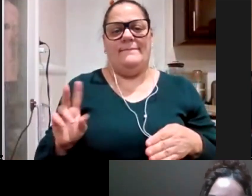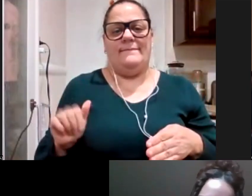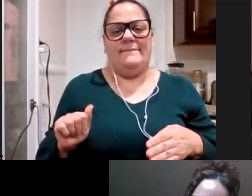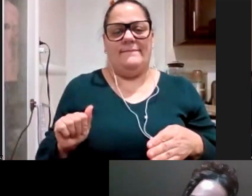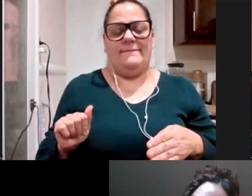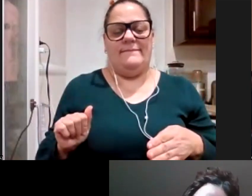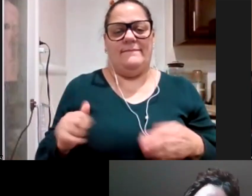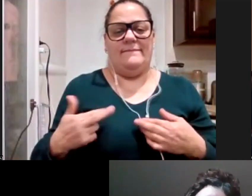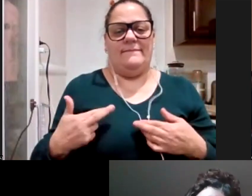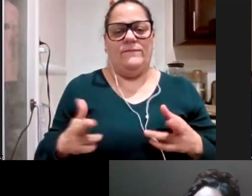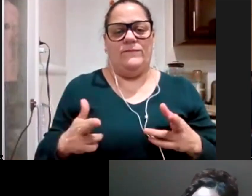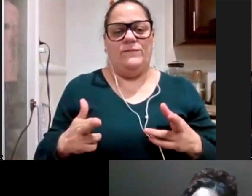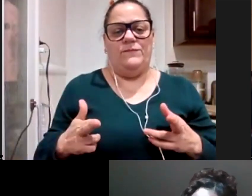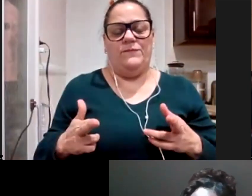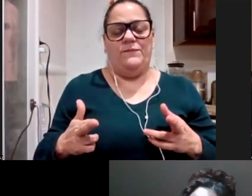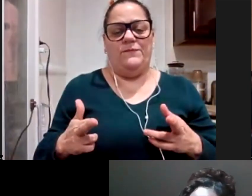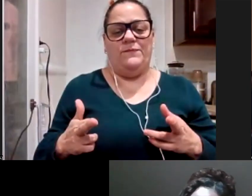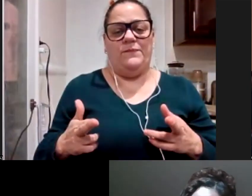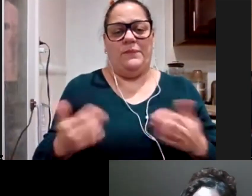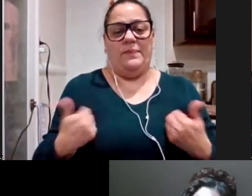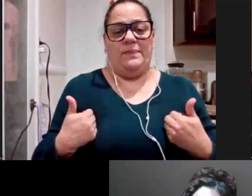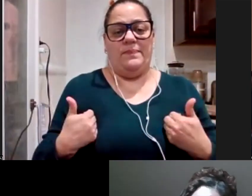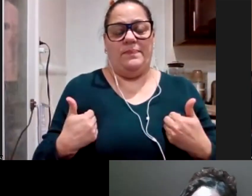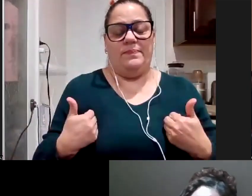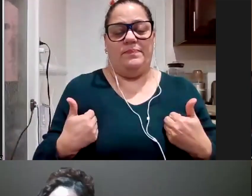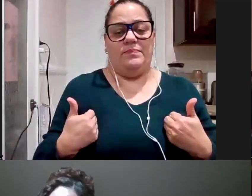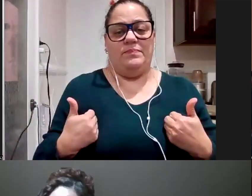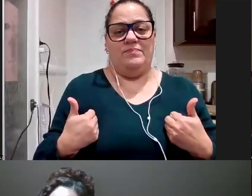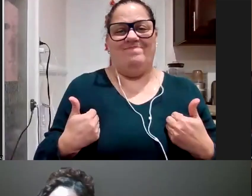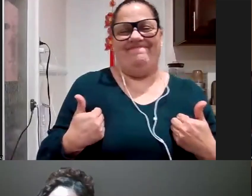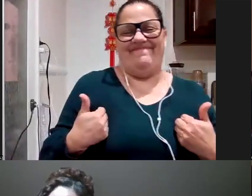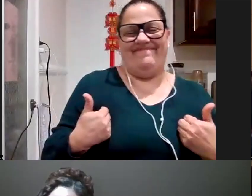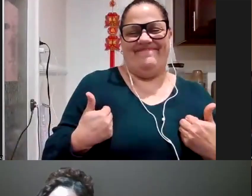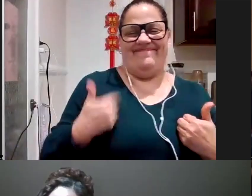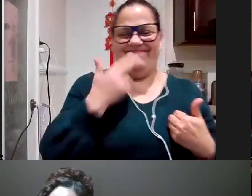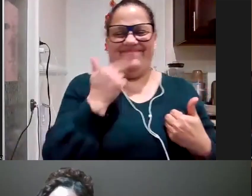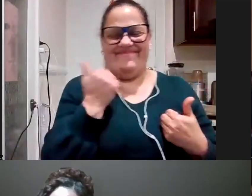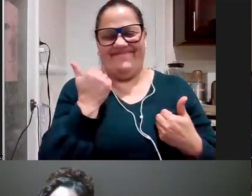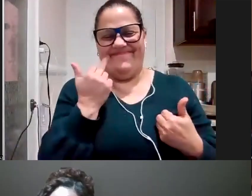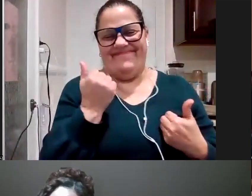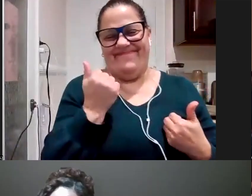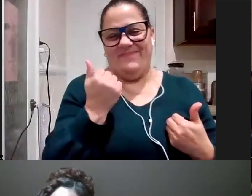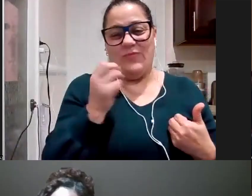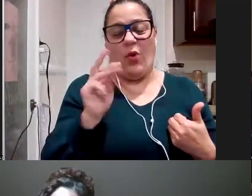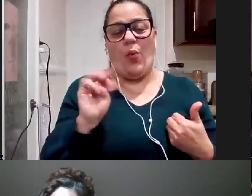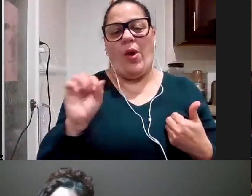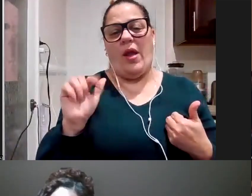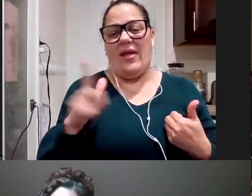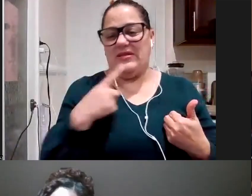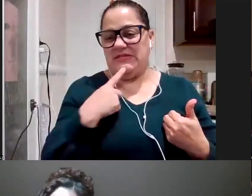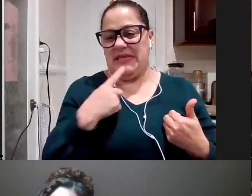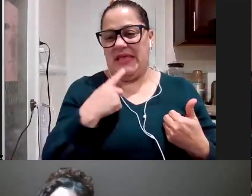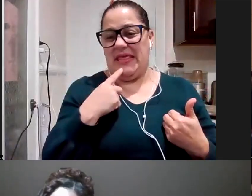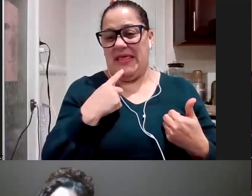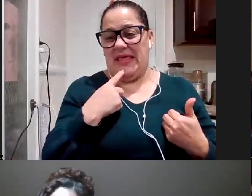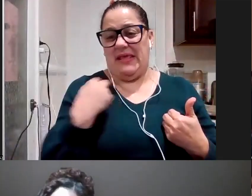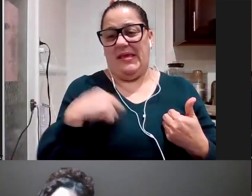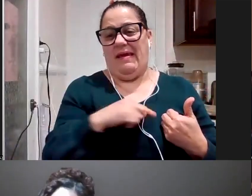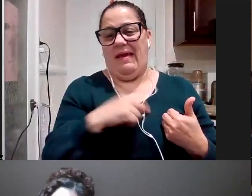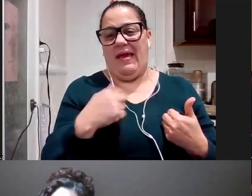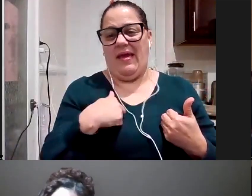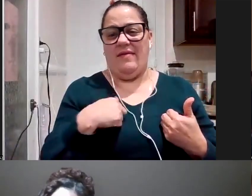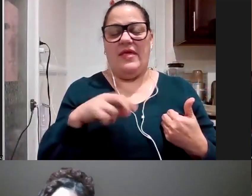uh I mean, you know, I've got I've got well, okay, I'll just say I have about 20,000 images on my